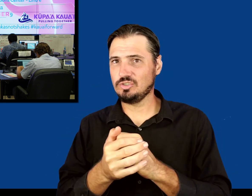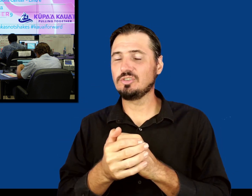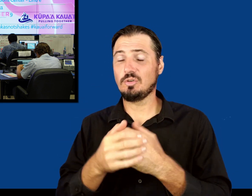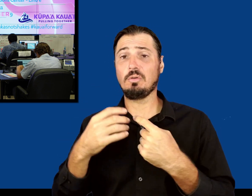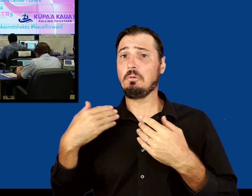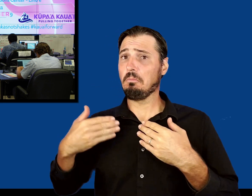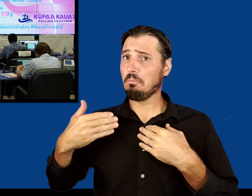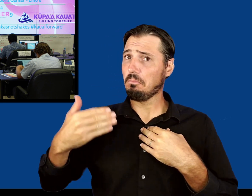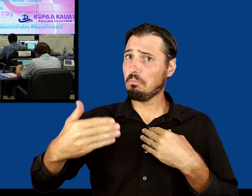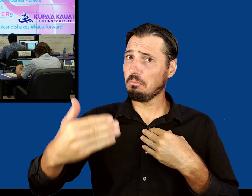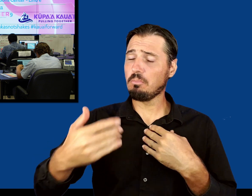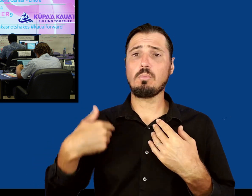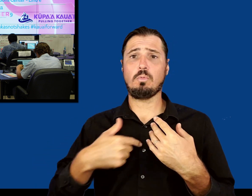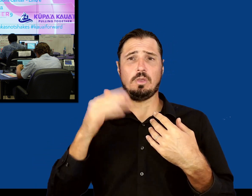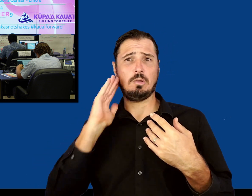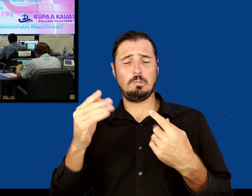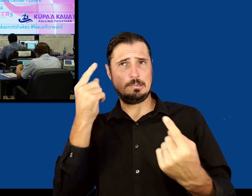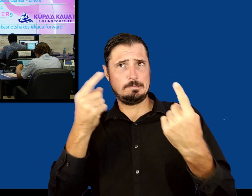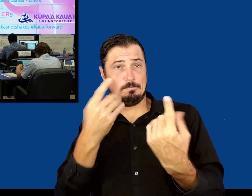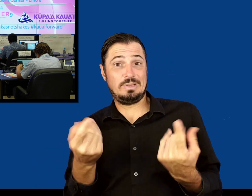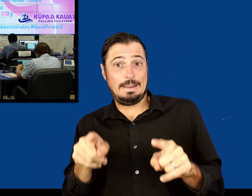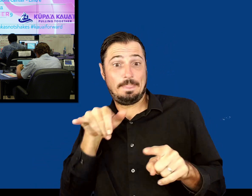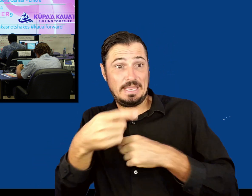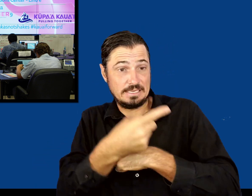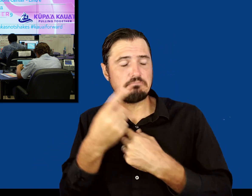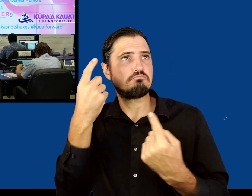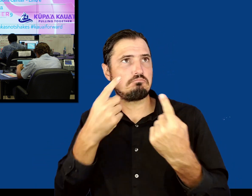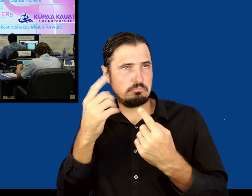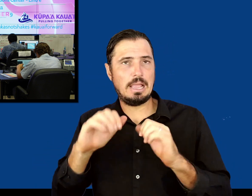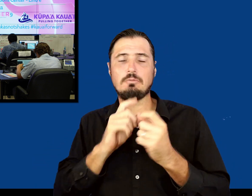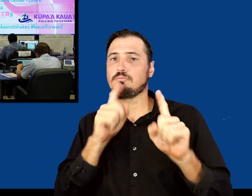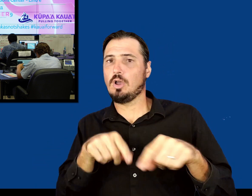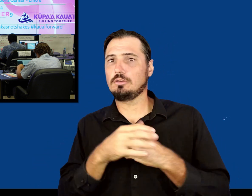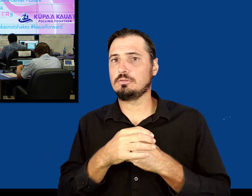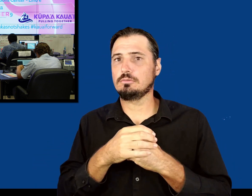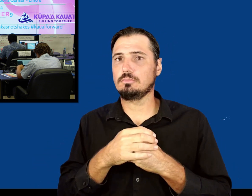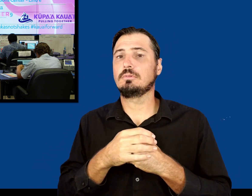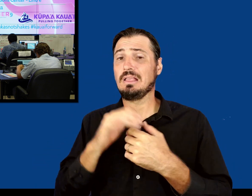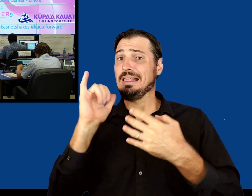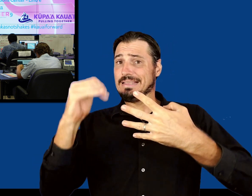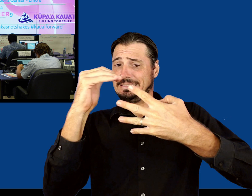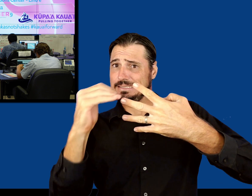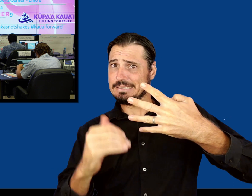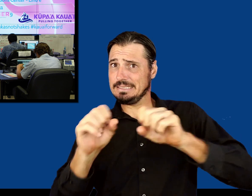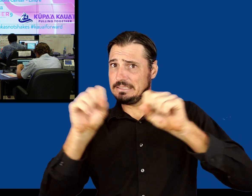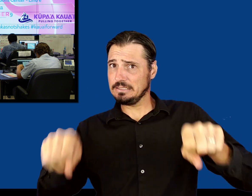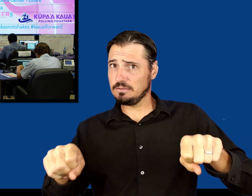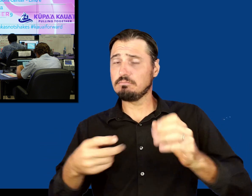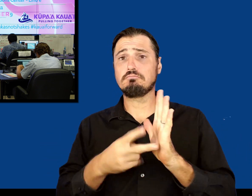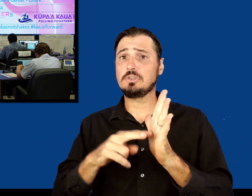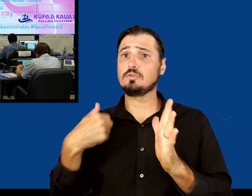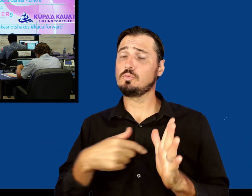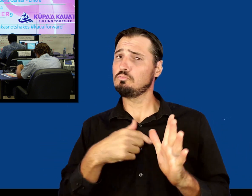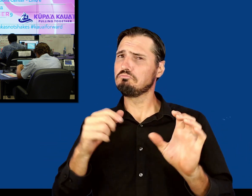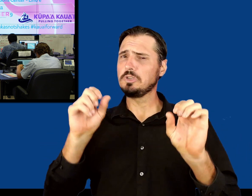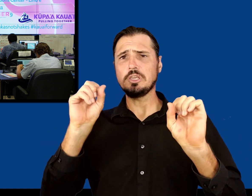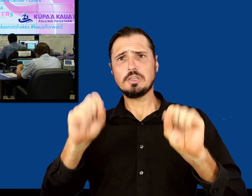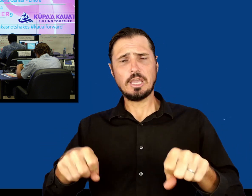weeks and months—as we have since the early days of the pandemic. The tiered system establishes a rational basis for changing our response as disease rates